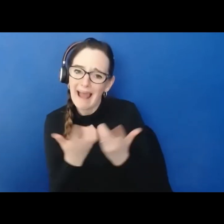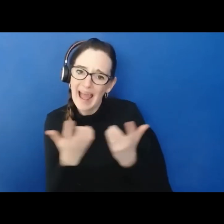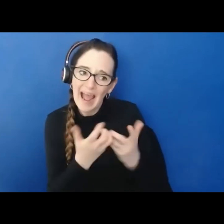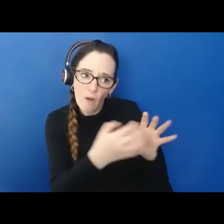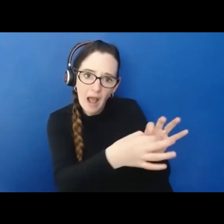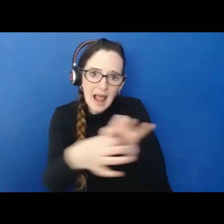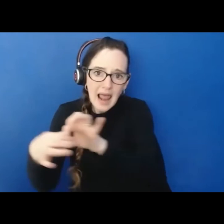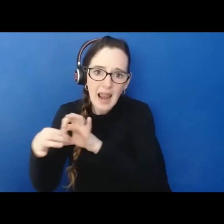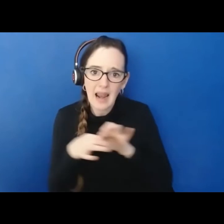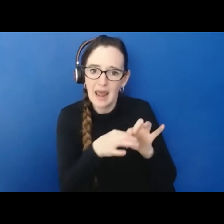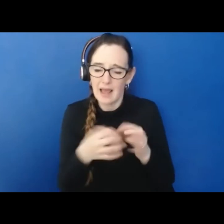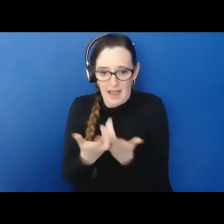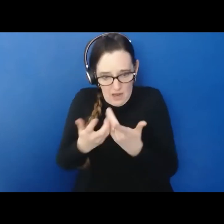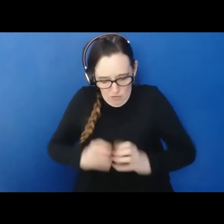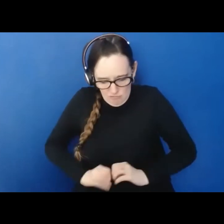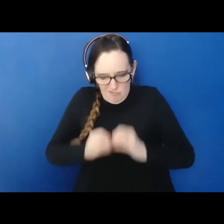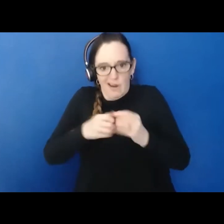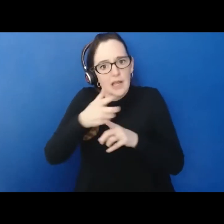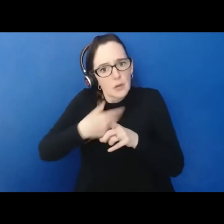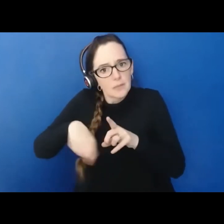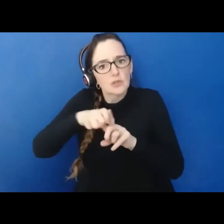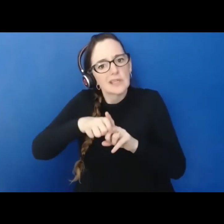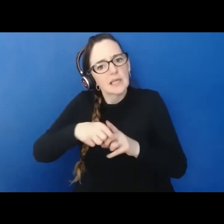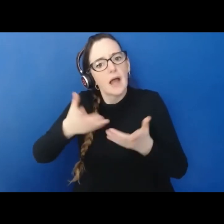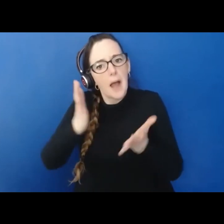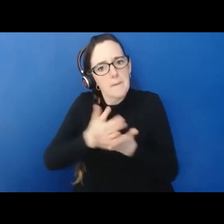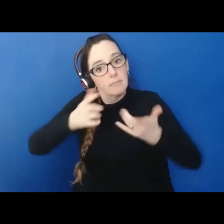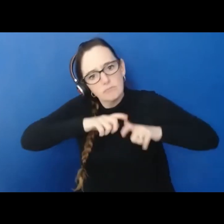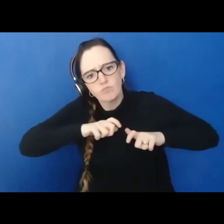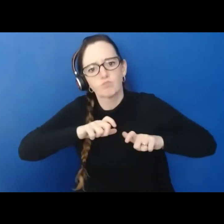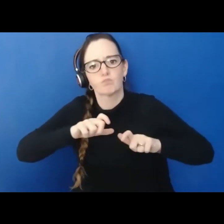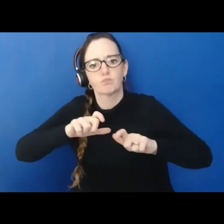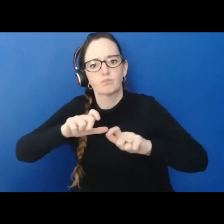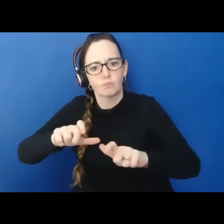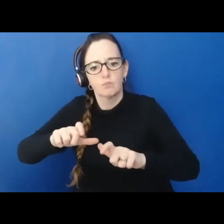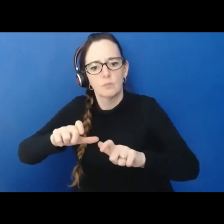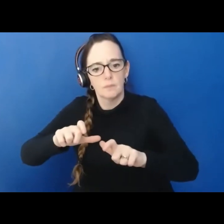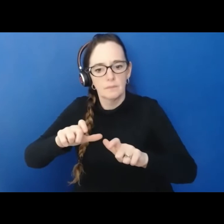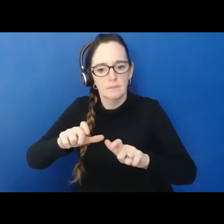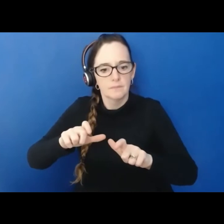sustain community that stays in the long run and grows with us and through the lenses of